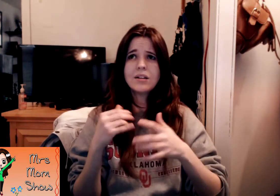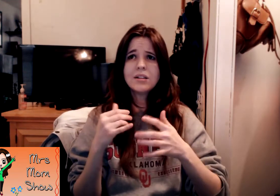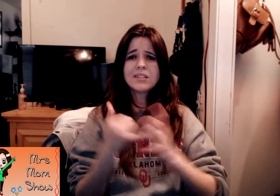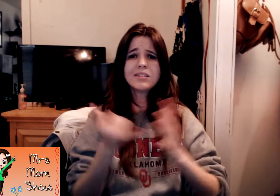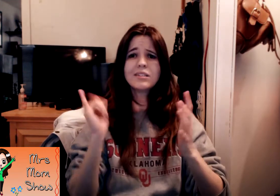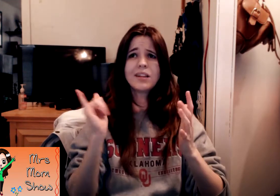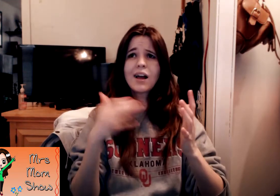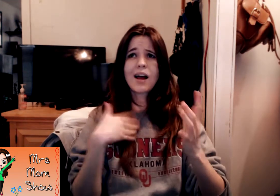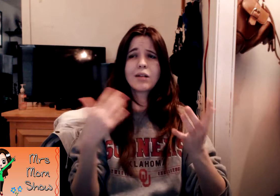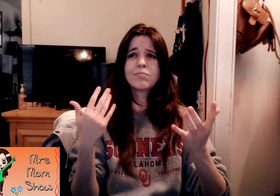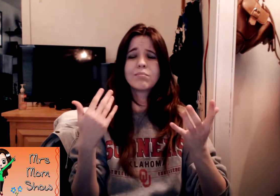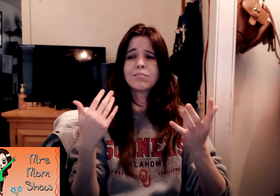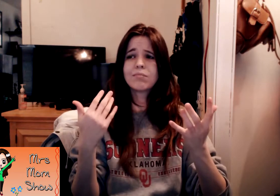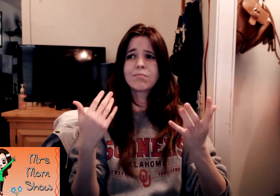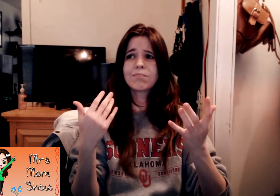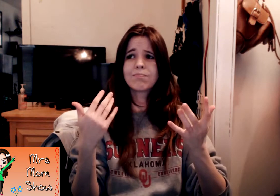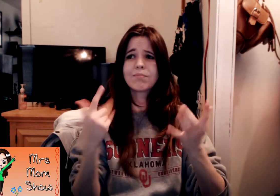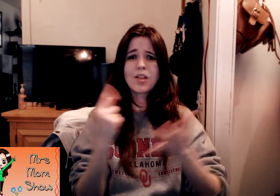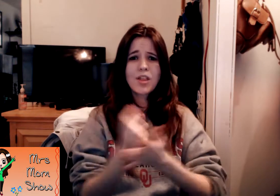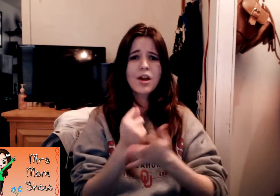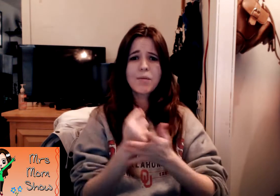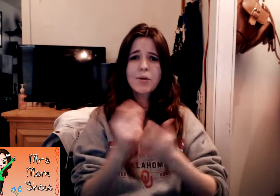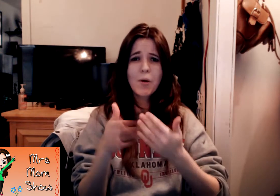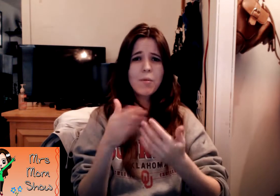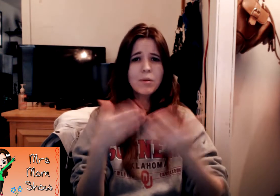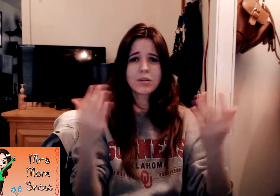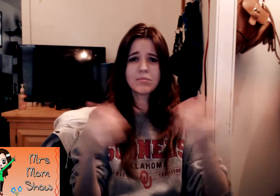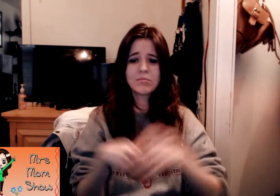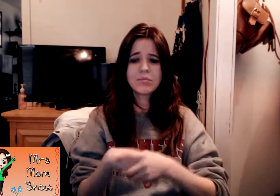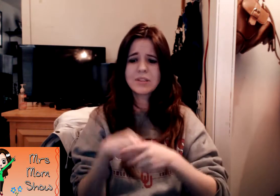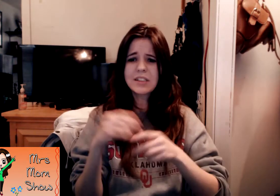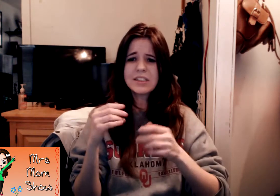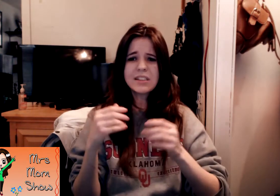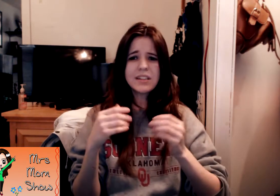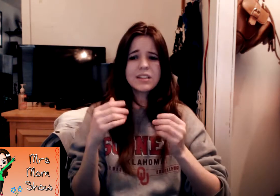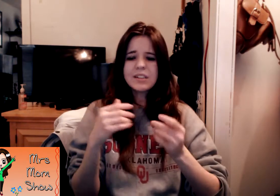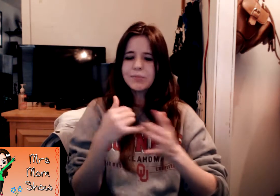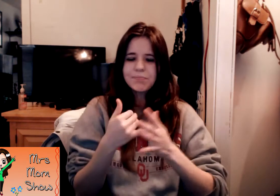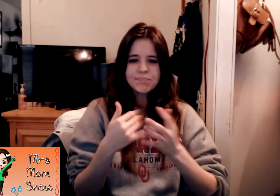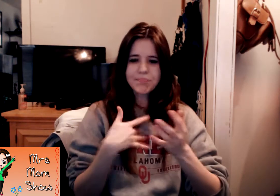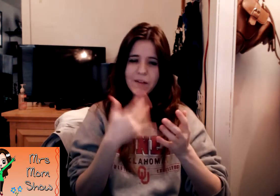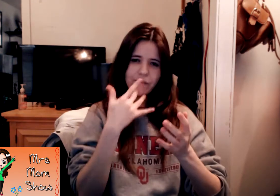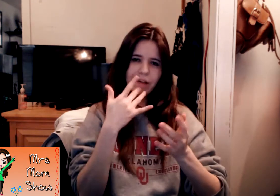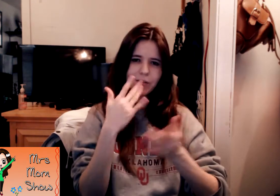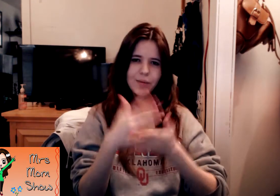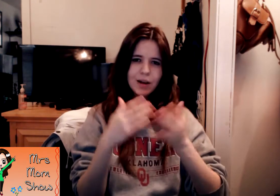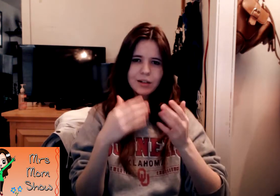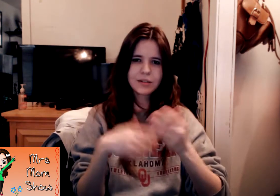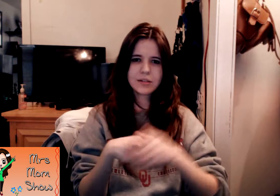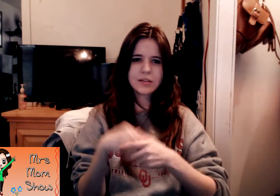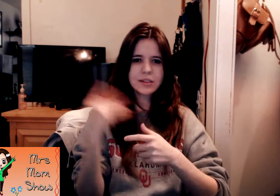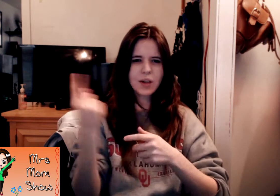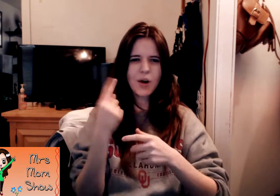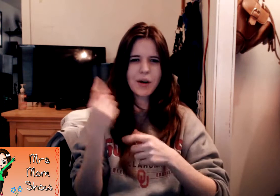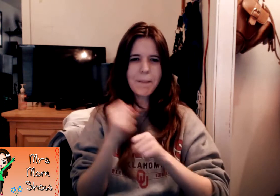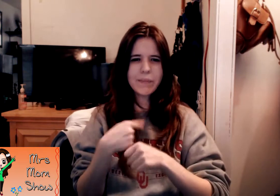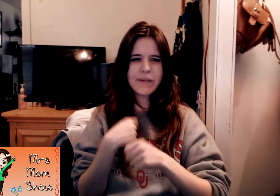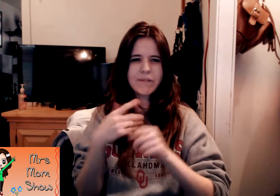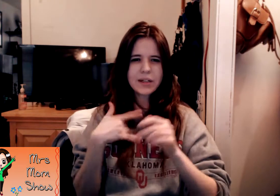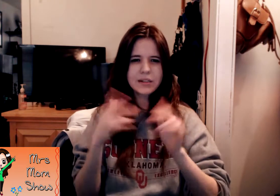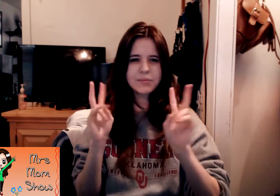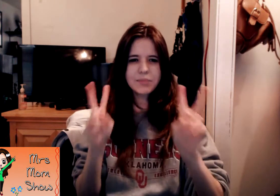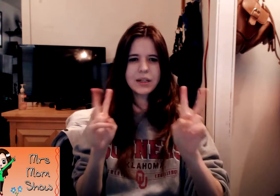It's like - it's therapeutic to me. It's my favorite part. It always makes me feel at peace.